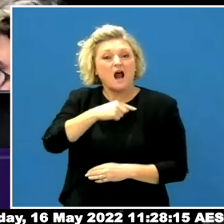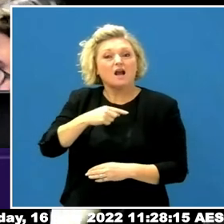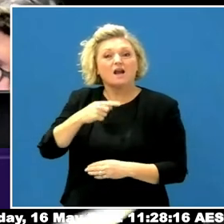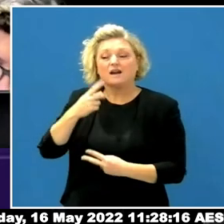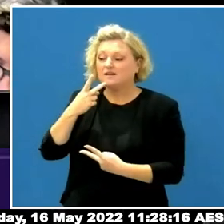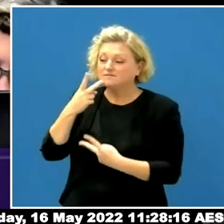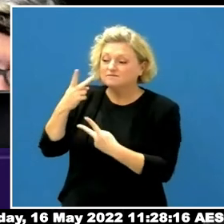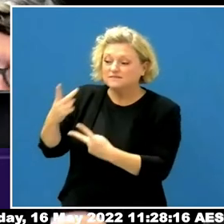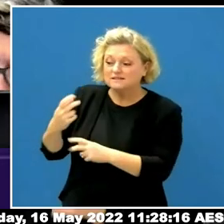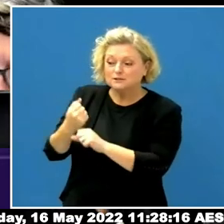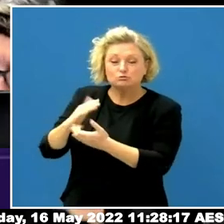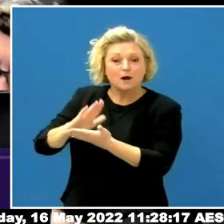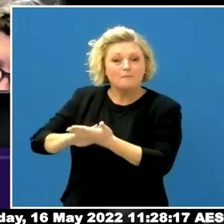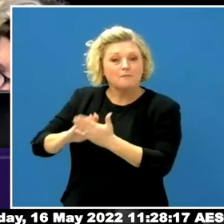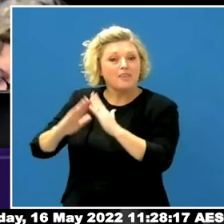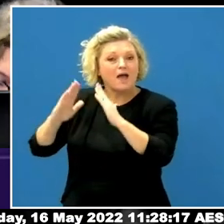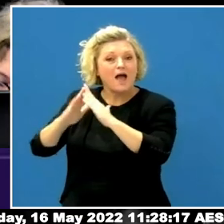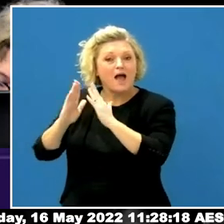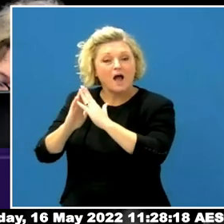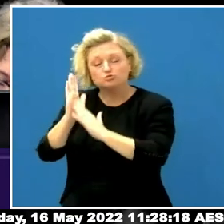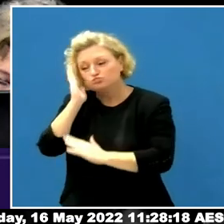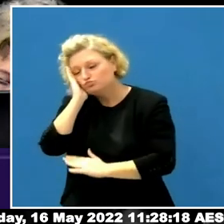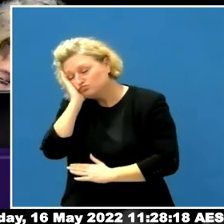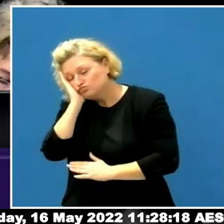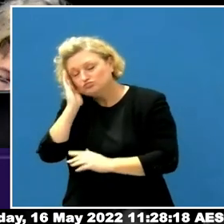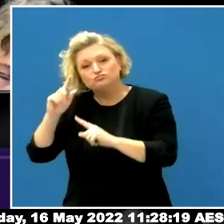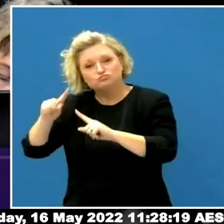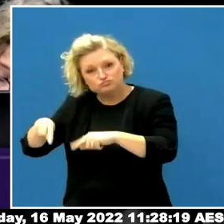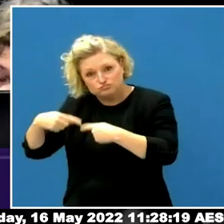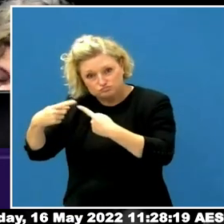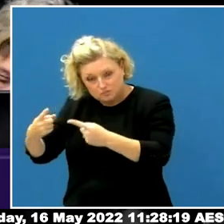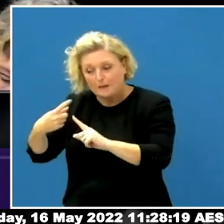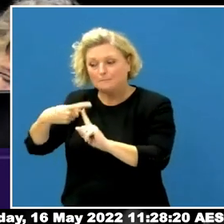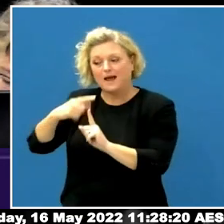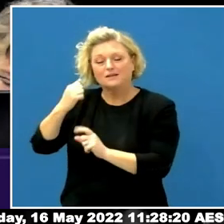if he needed to be picked up or dropped? Yes. MR FOGARTY: Dropped off from the Afford day program?